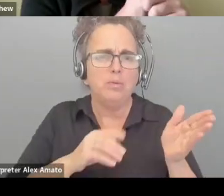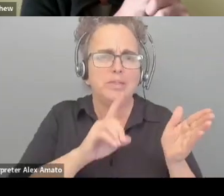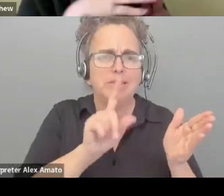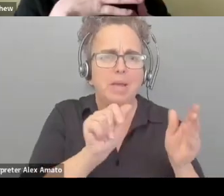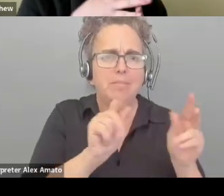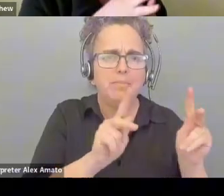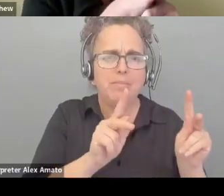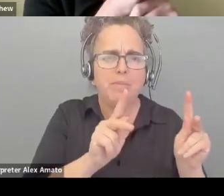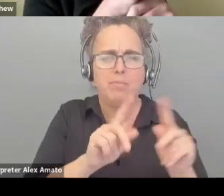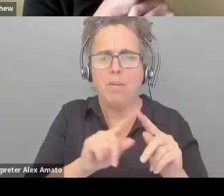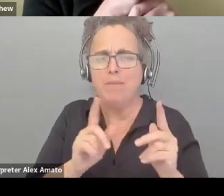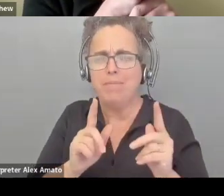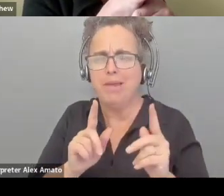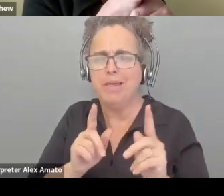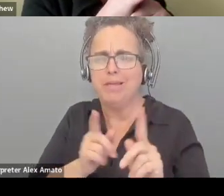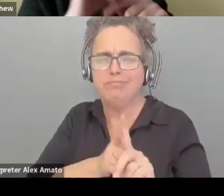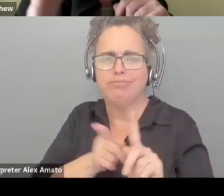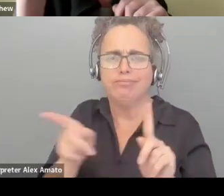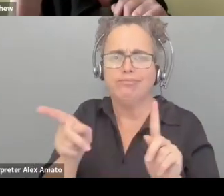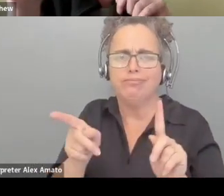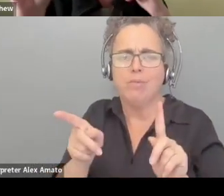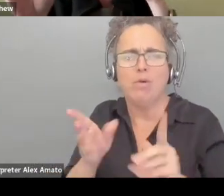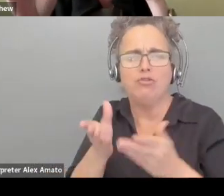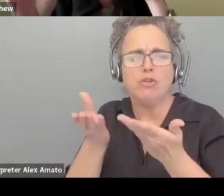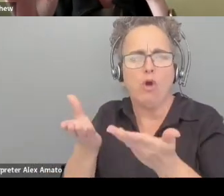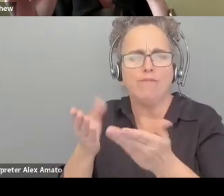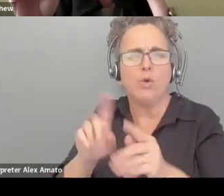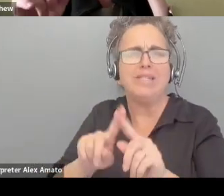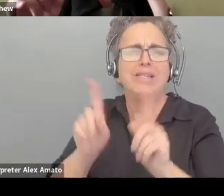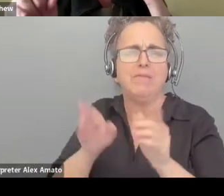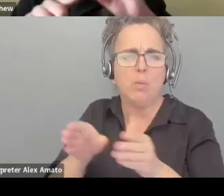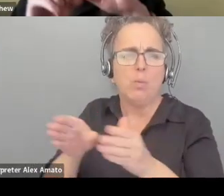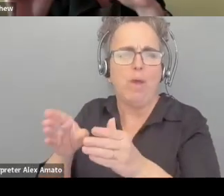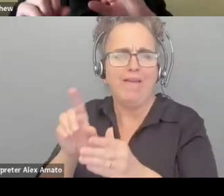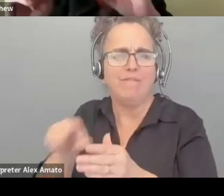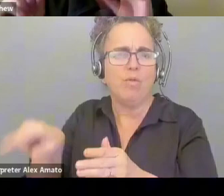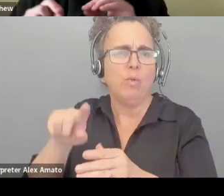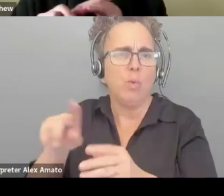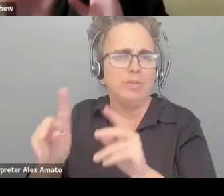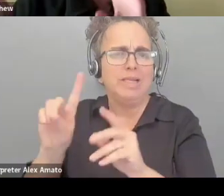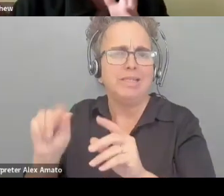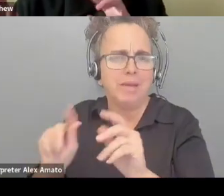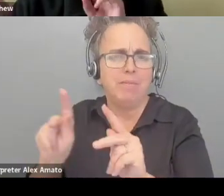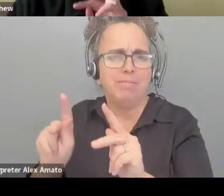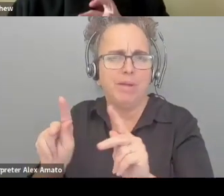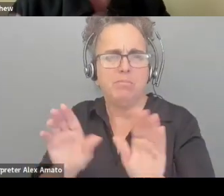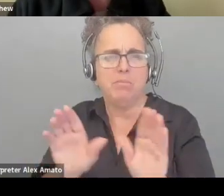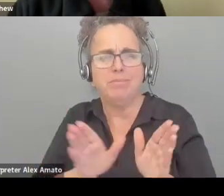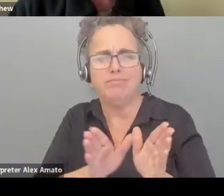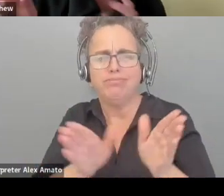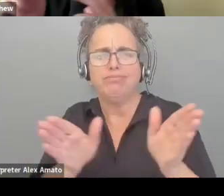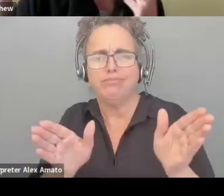of different path for disabled people to take that will be, you know, a friendlier website